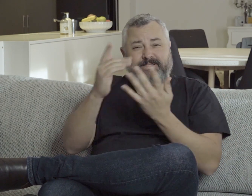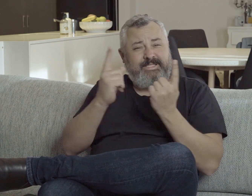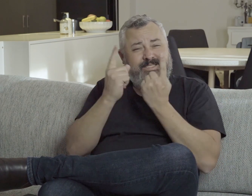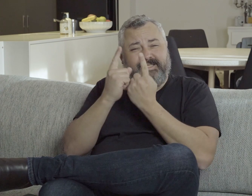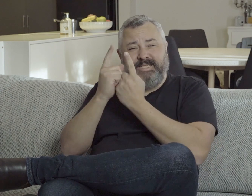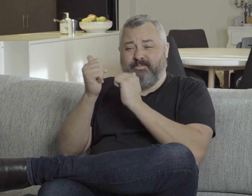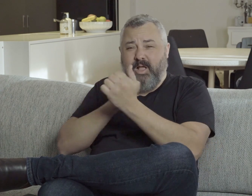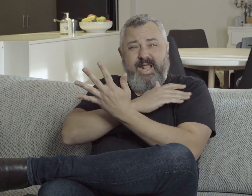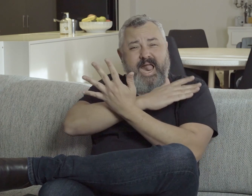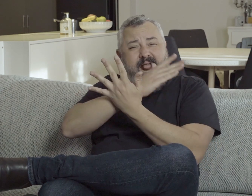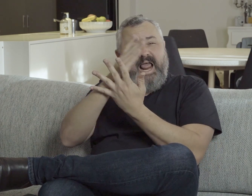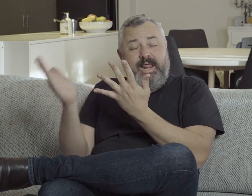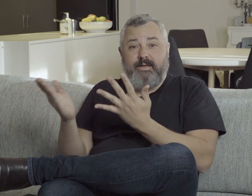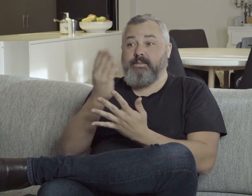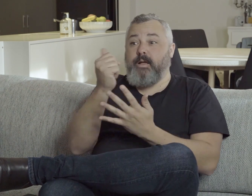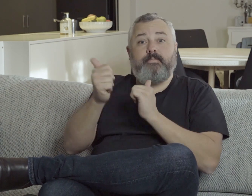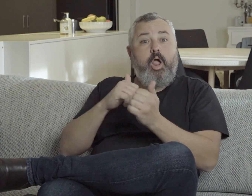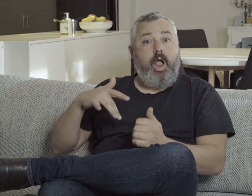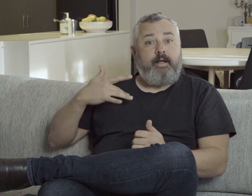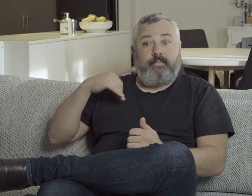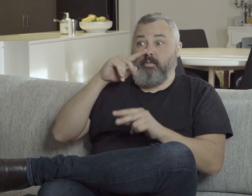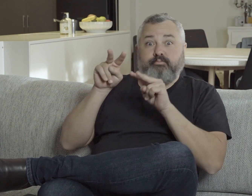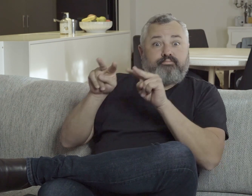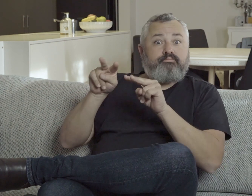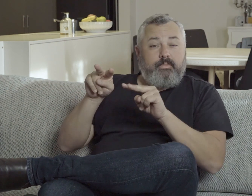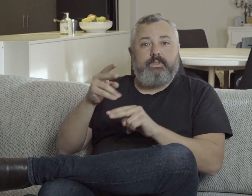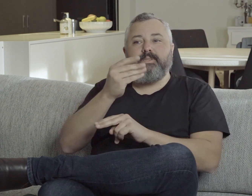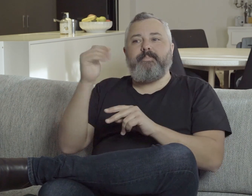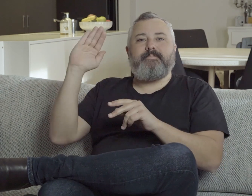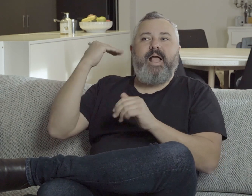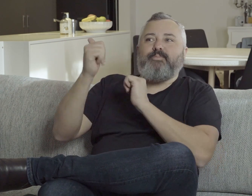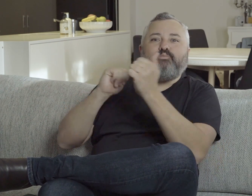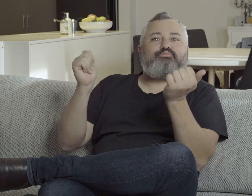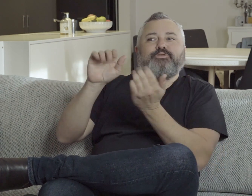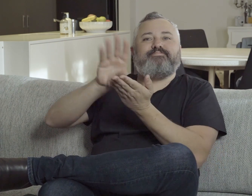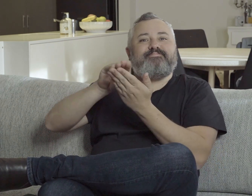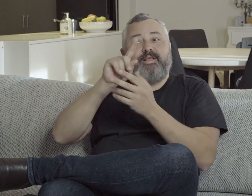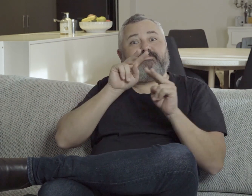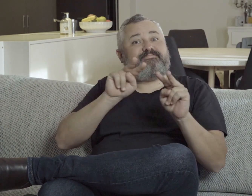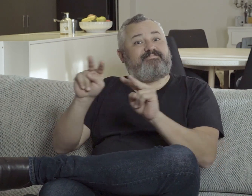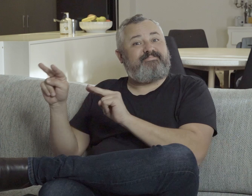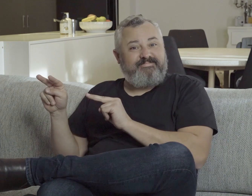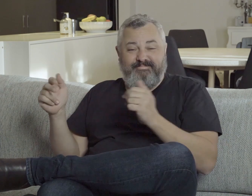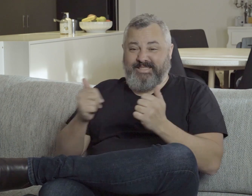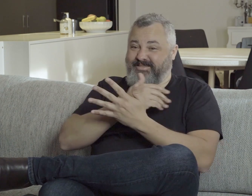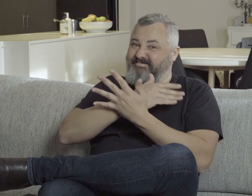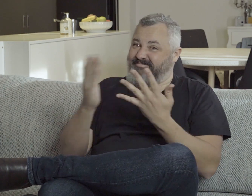Kayo Sport, as its name suggests, offers its subscribers the largest range of sports and associated shows compared to other streaming services.